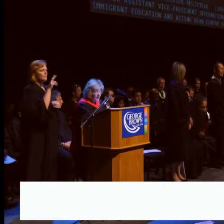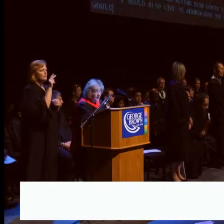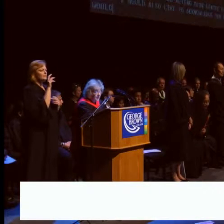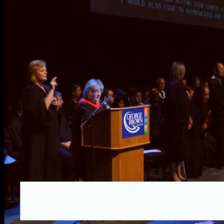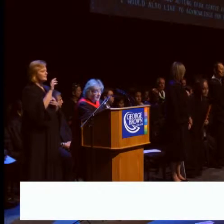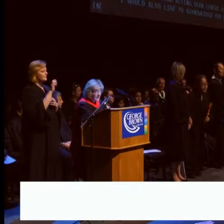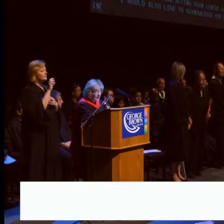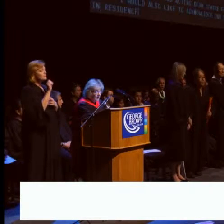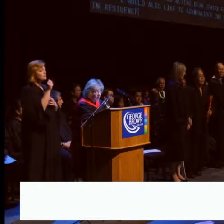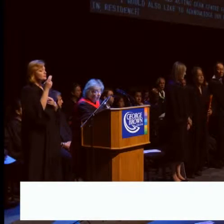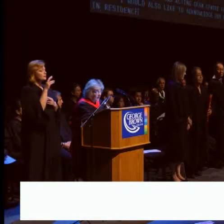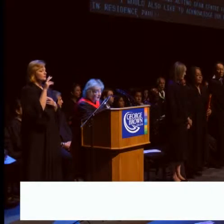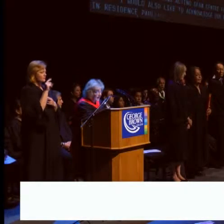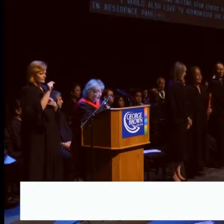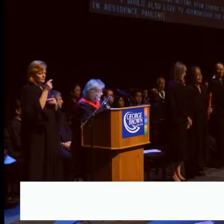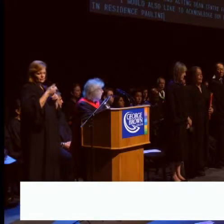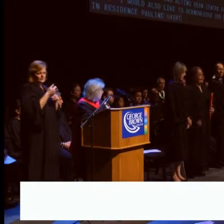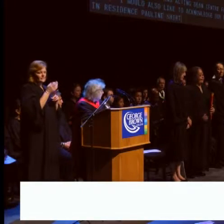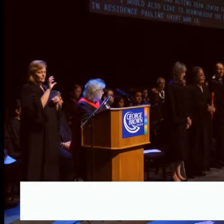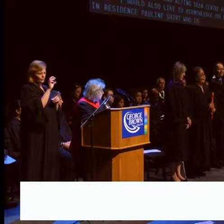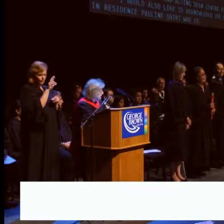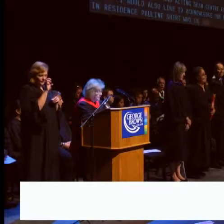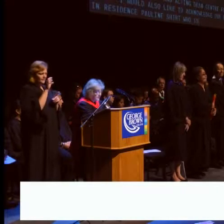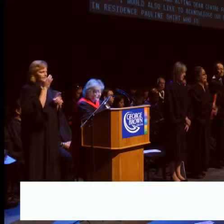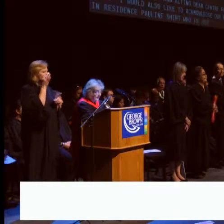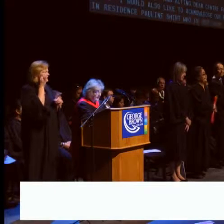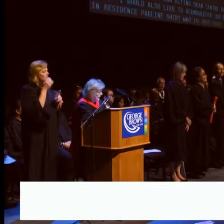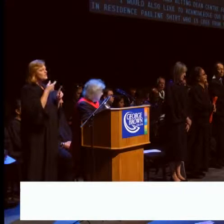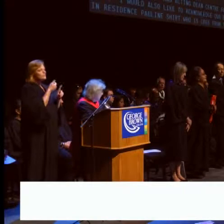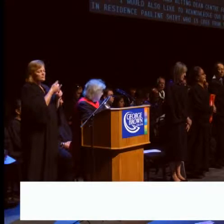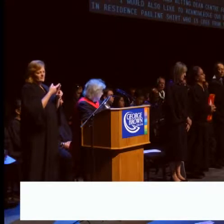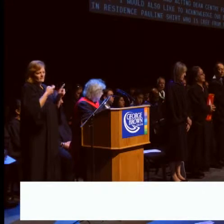FROM THE RED-TAILED HAWK CLAN ORIGINALLY FROM SADDLE LAKE ALBERTA.